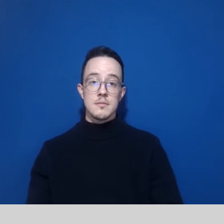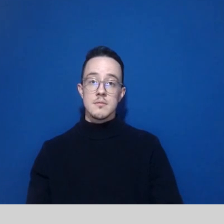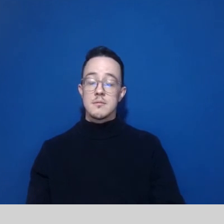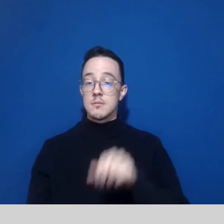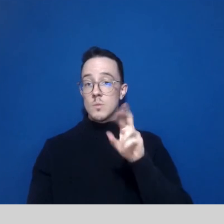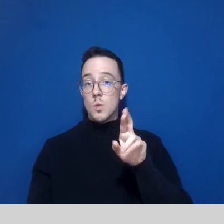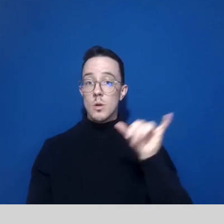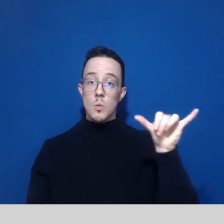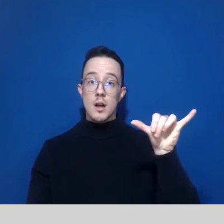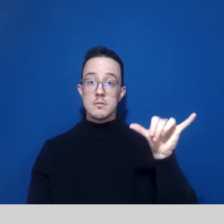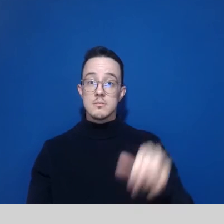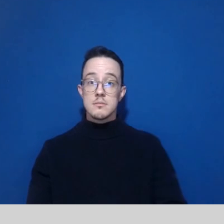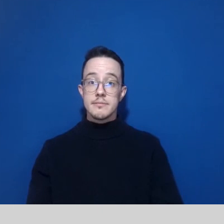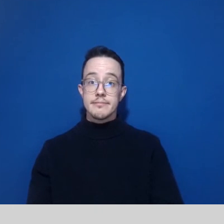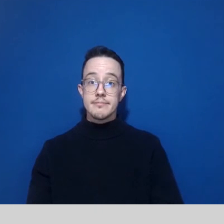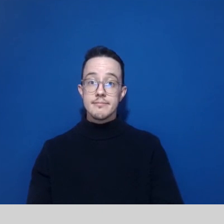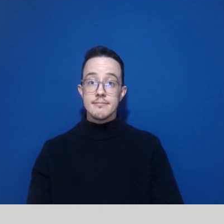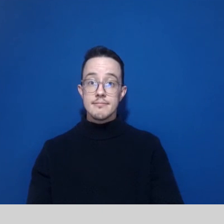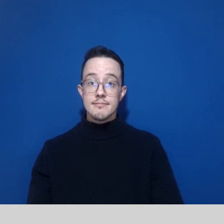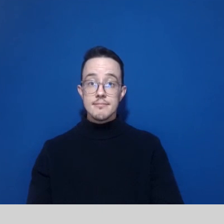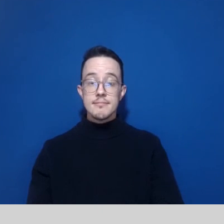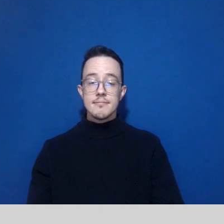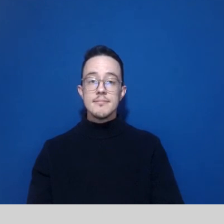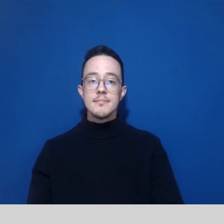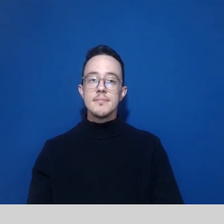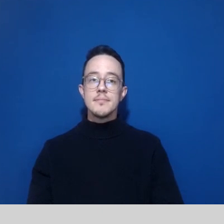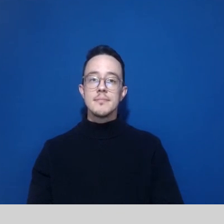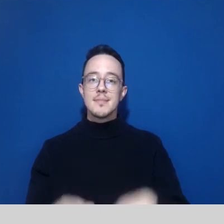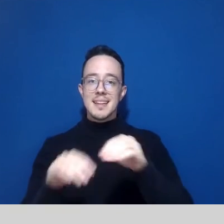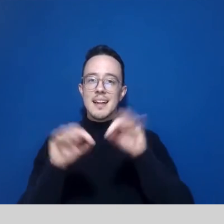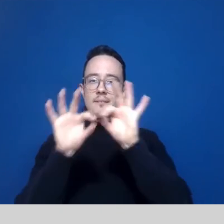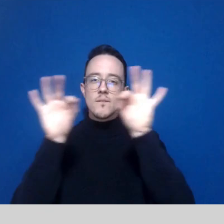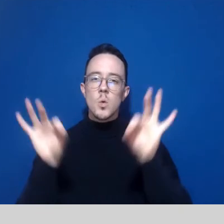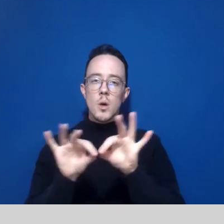Some are in Scandinavia, Y, that's in France.